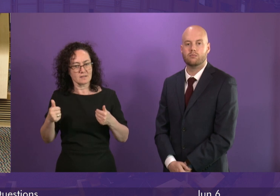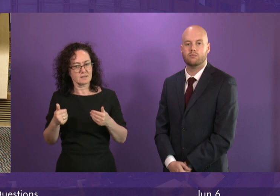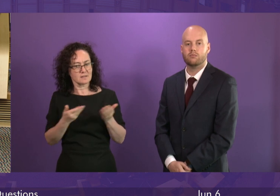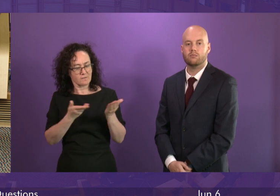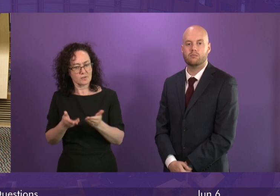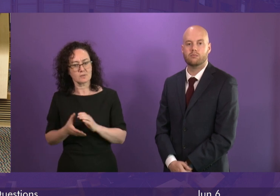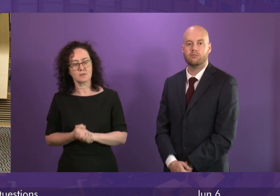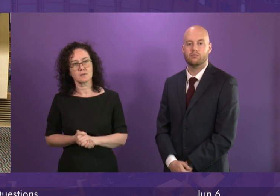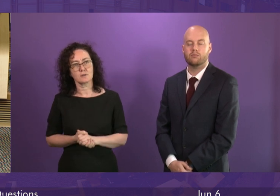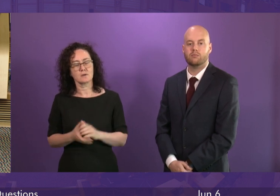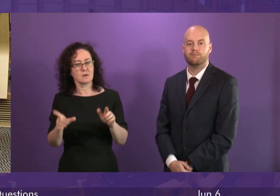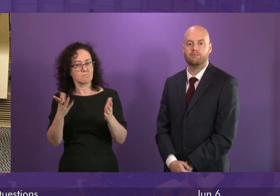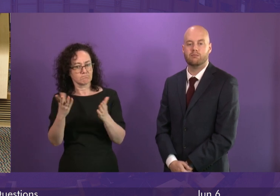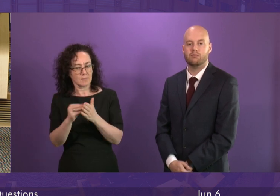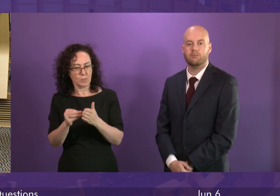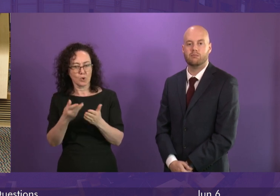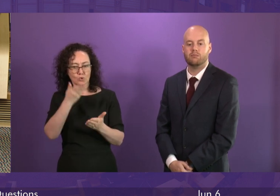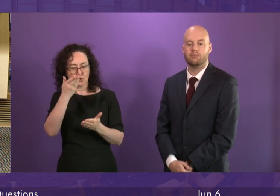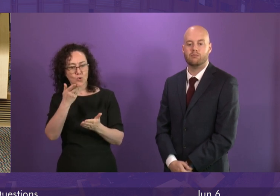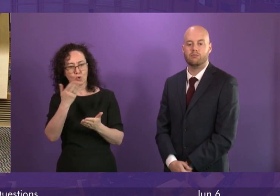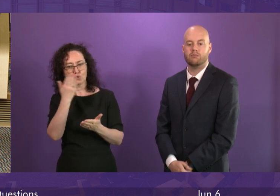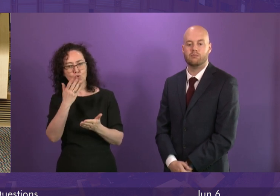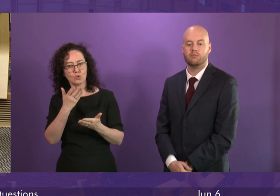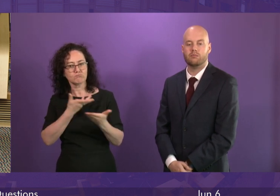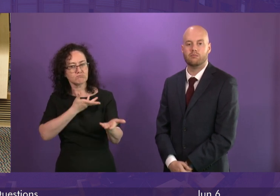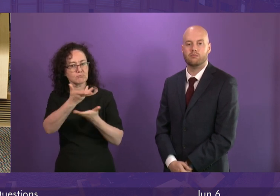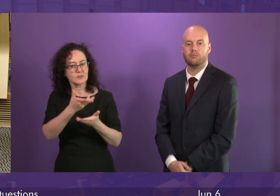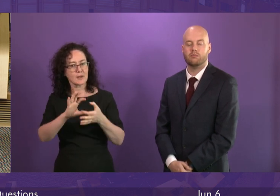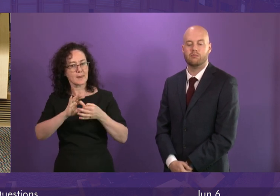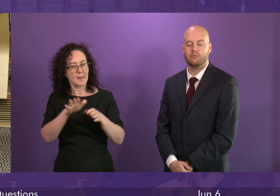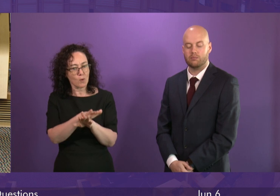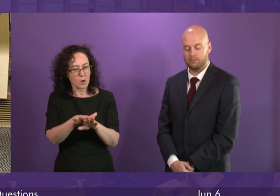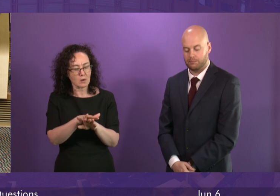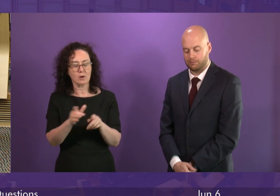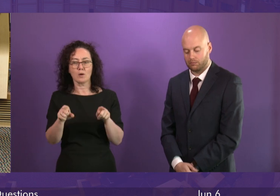counsellor network or the expansion of mental health services that are provided by the national